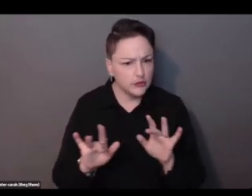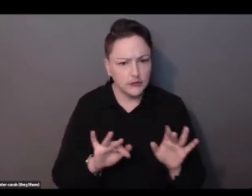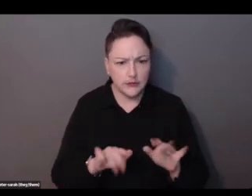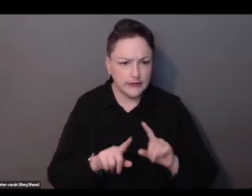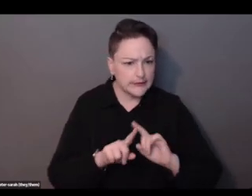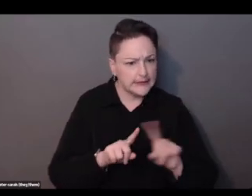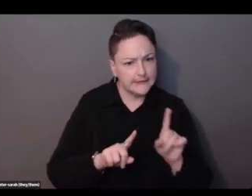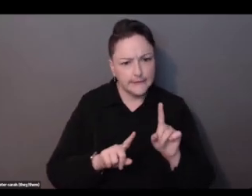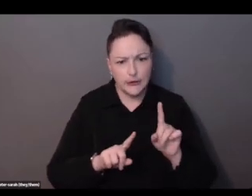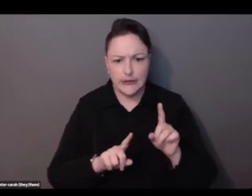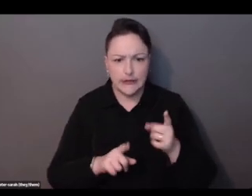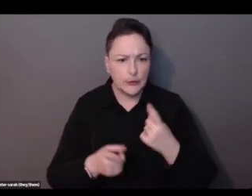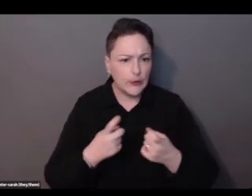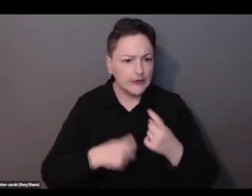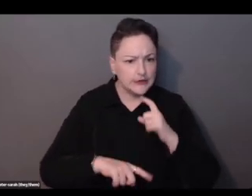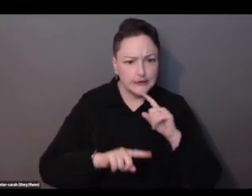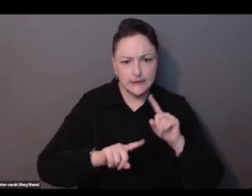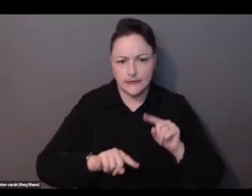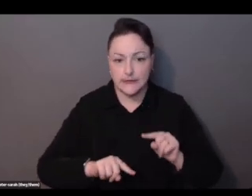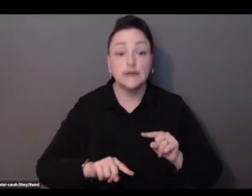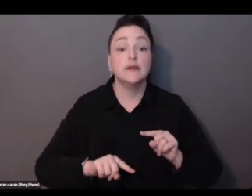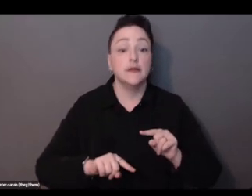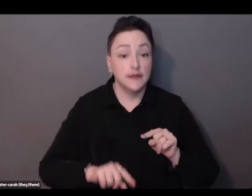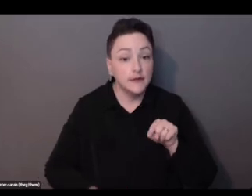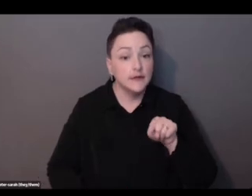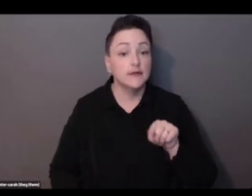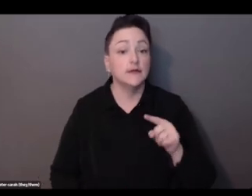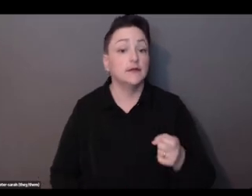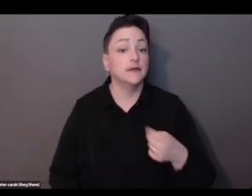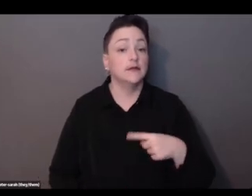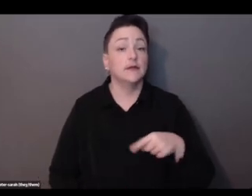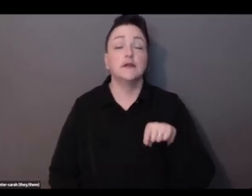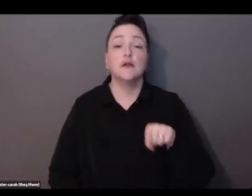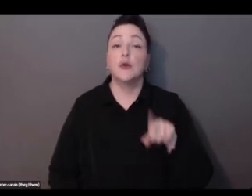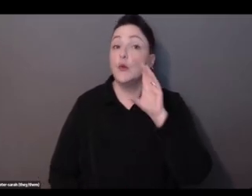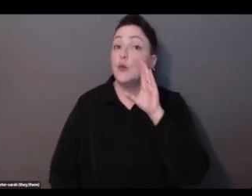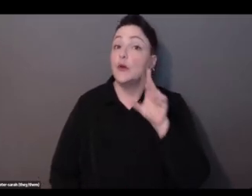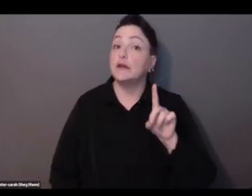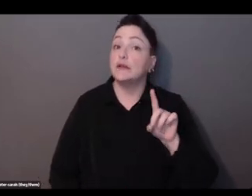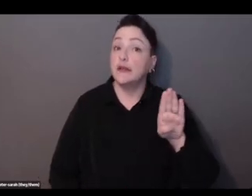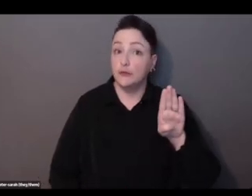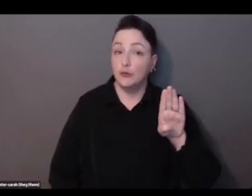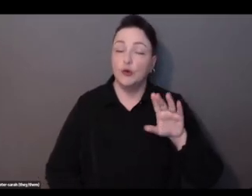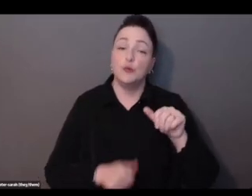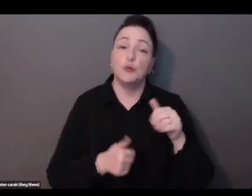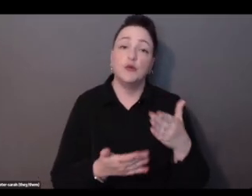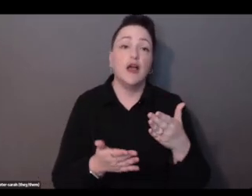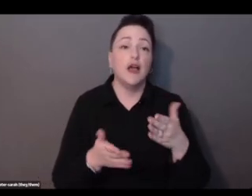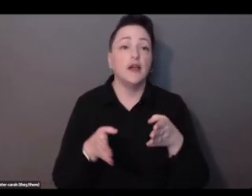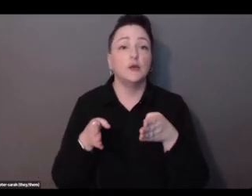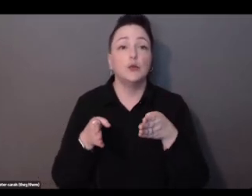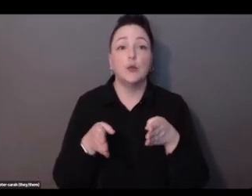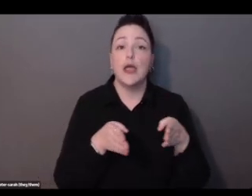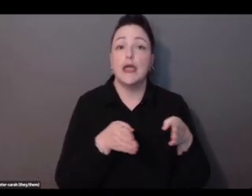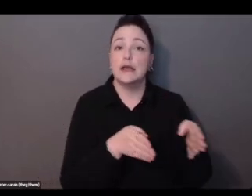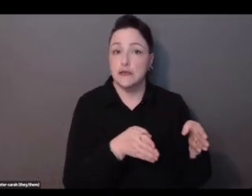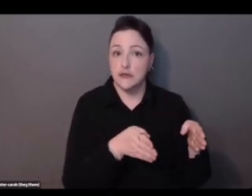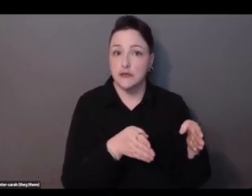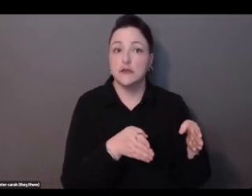I see a question about will the dashboard provide ways to search for different types of services,